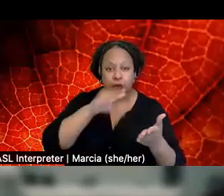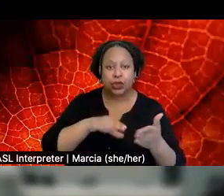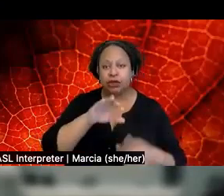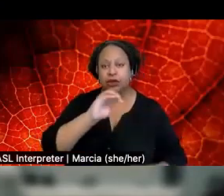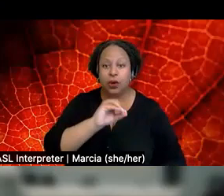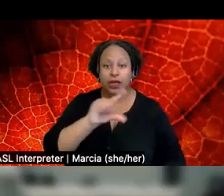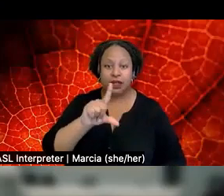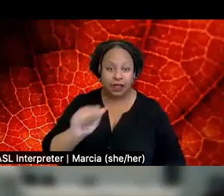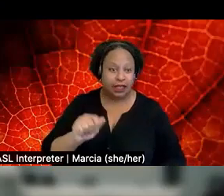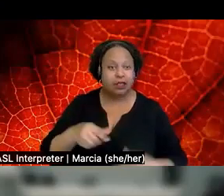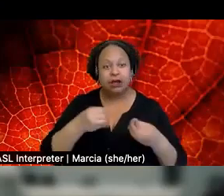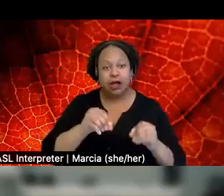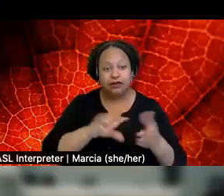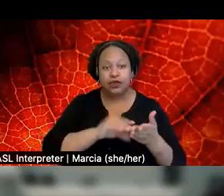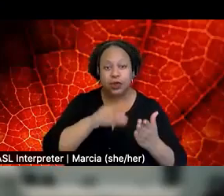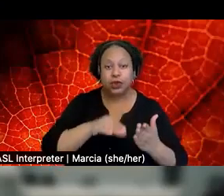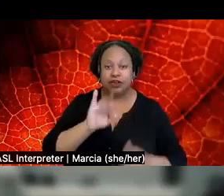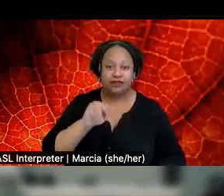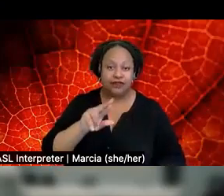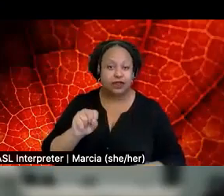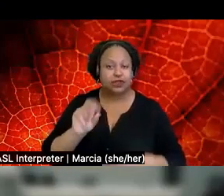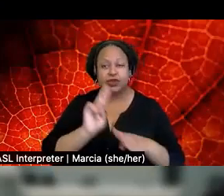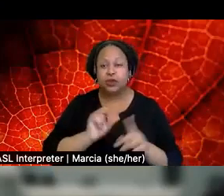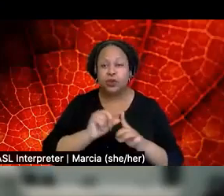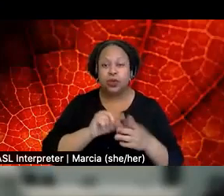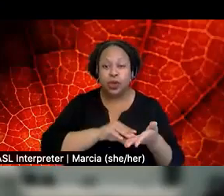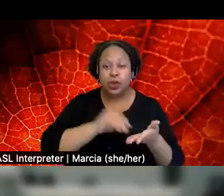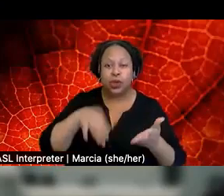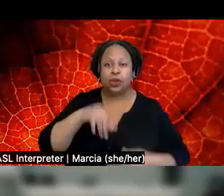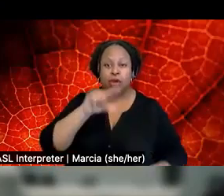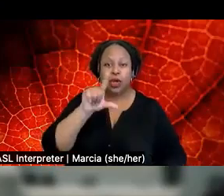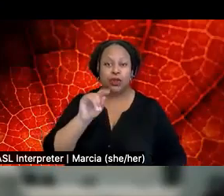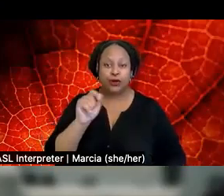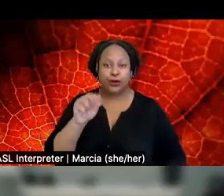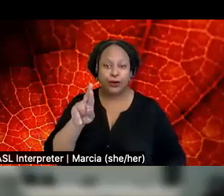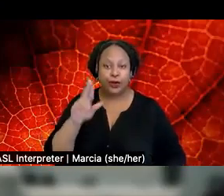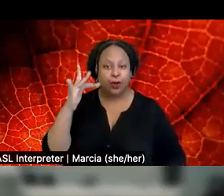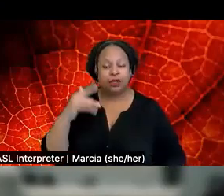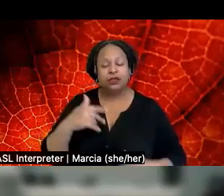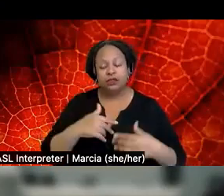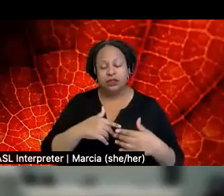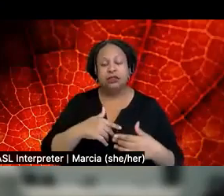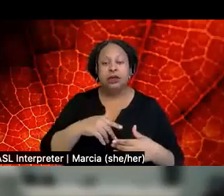We use the term learner because technically what we call as postgraduate medical trainees are not students.